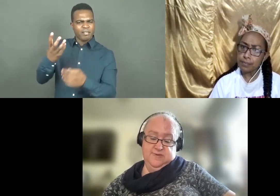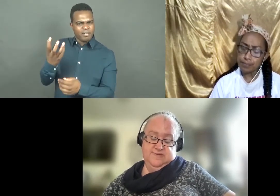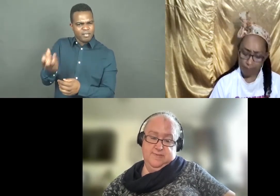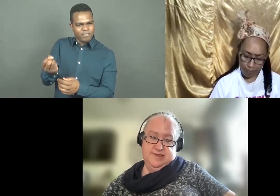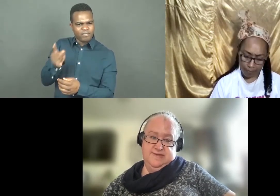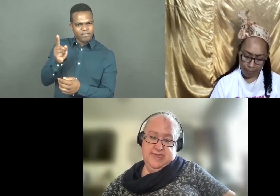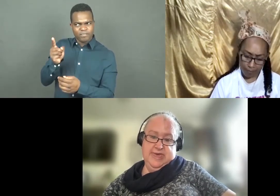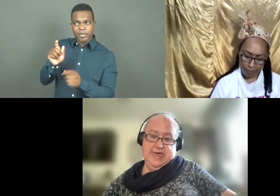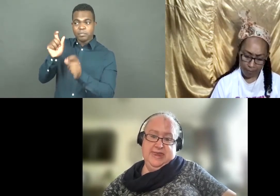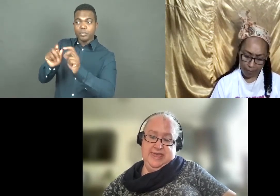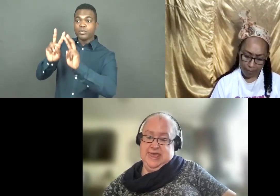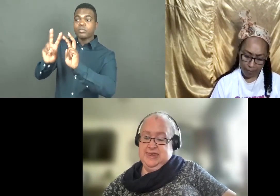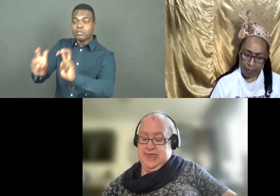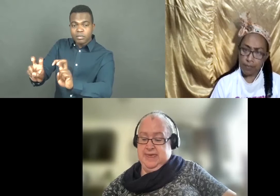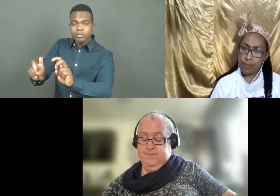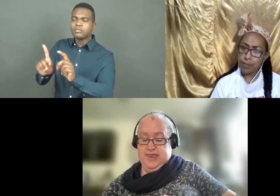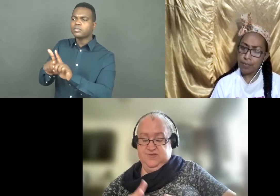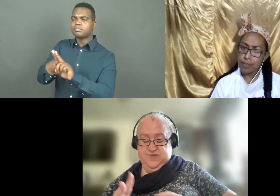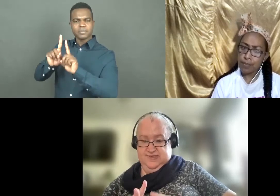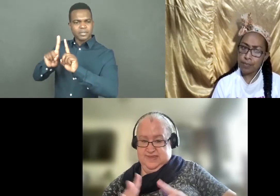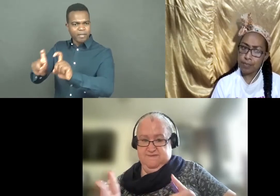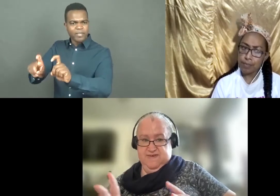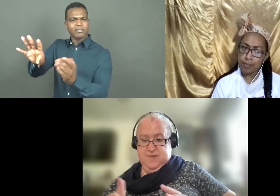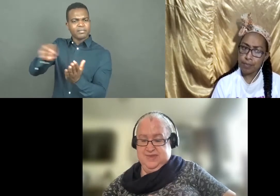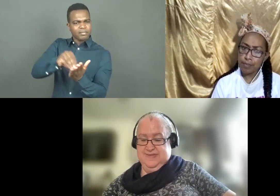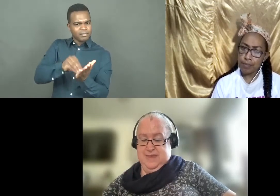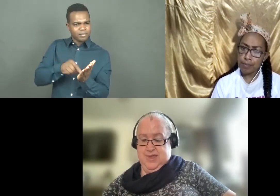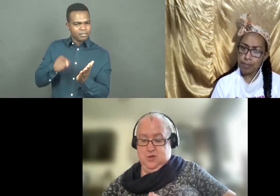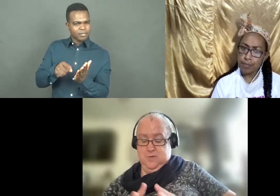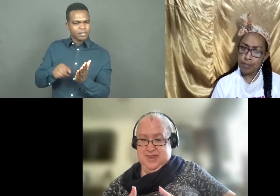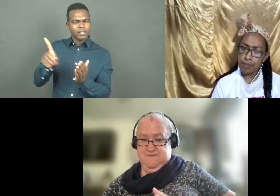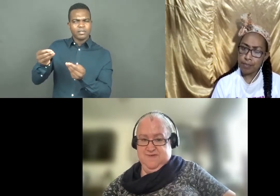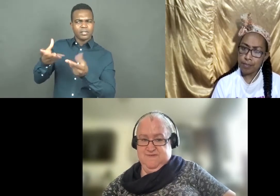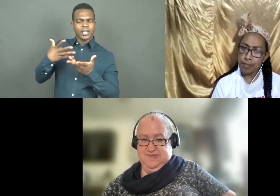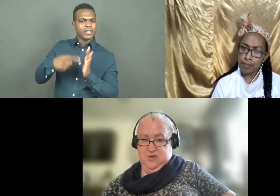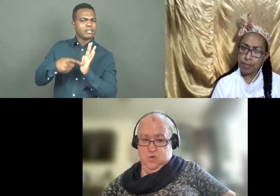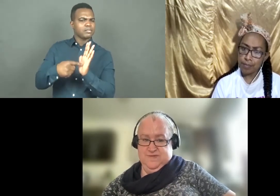with disabilities and again, Laisa, just to say five minutes. I'll come in if I see you go over